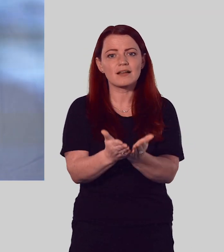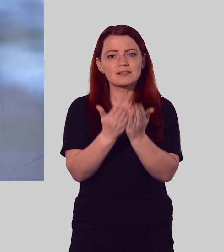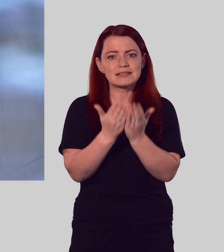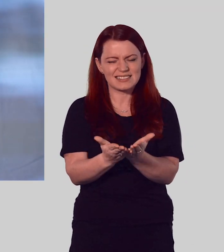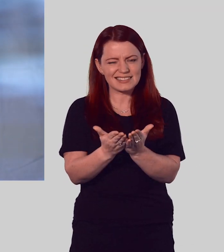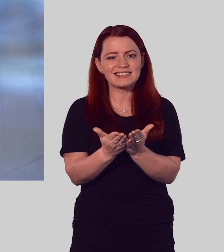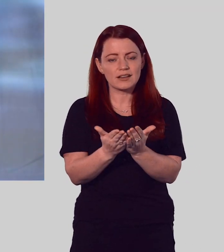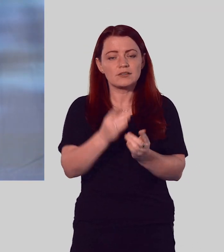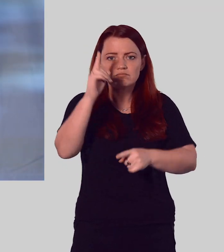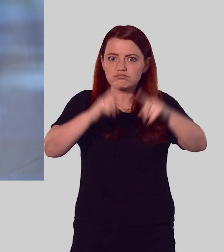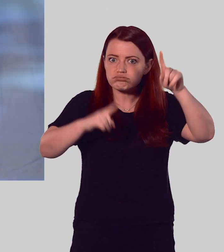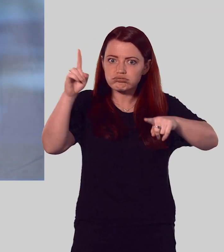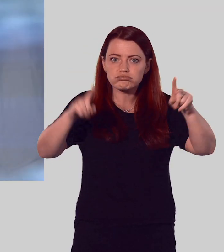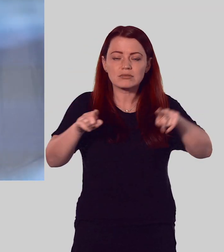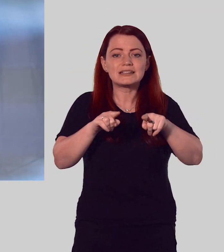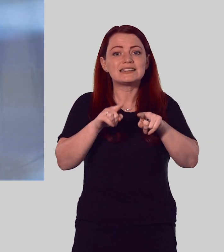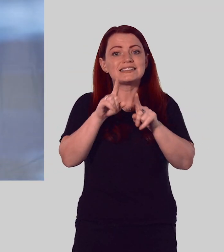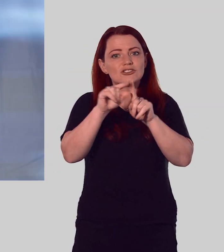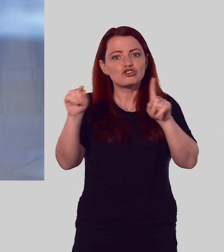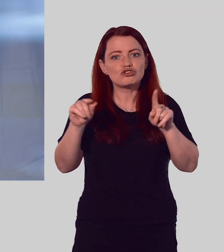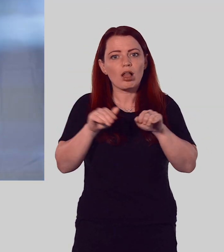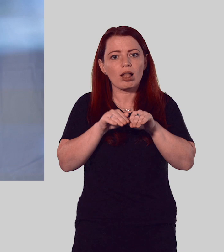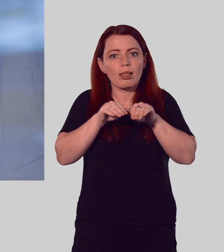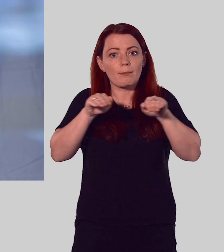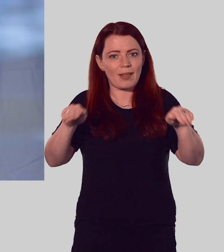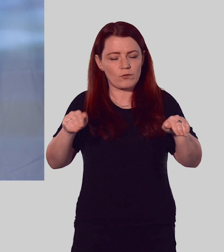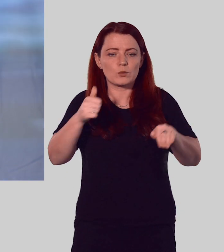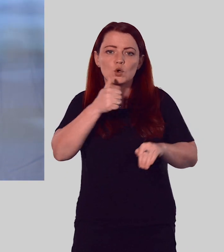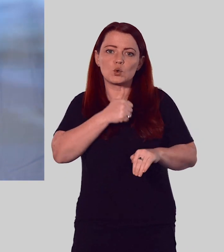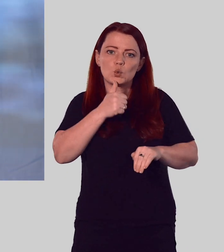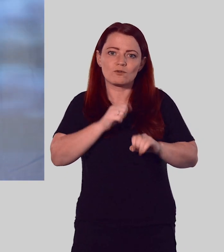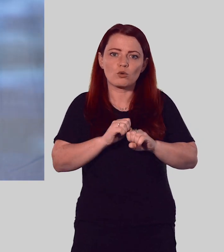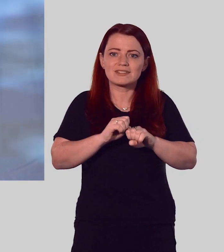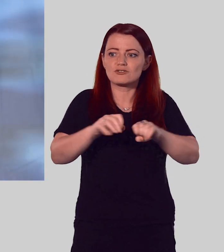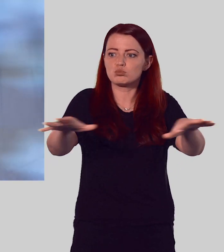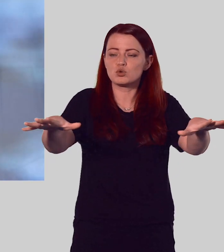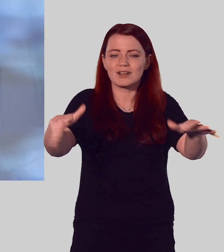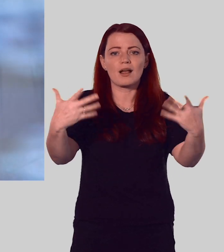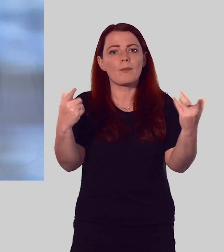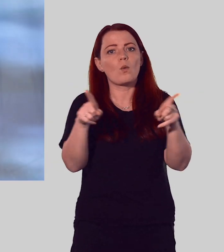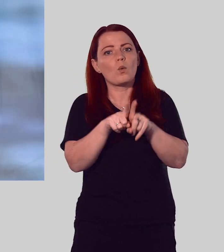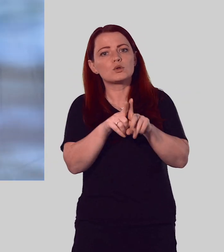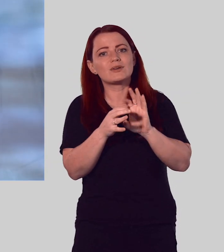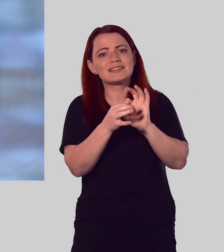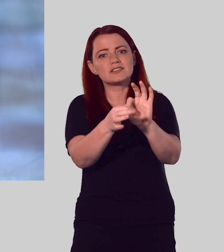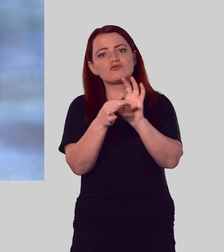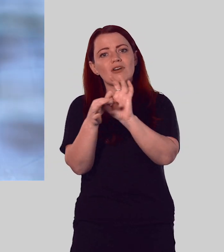platforms have been used for distributing the work and interacting with the participants and audience